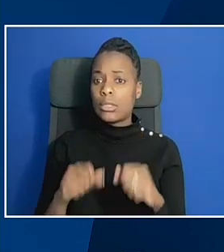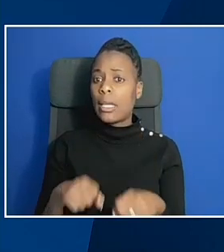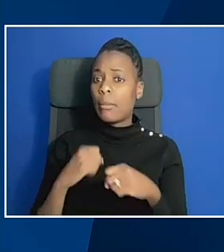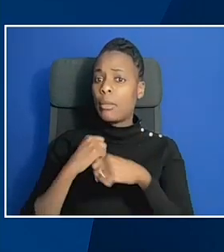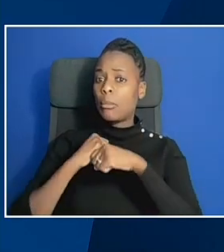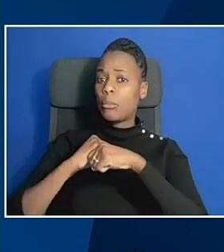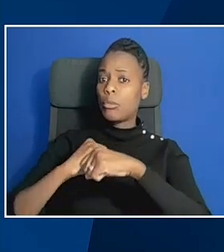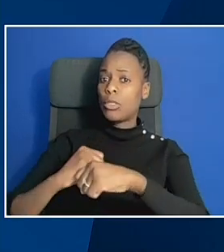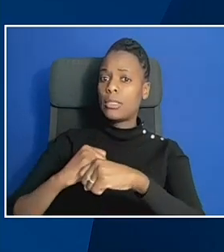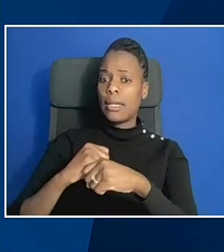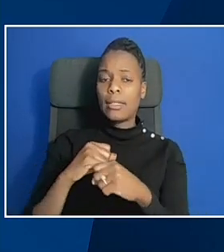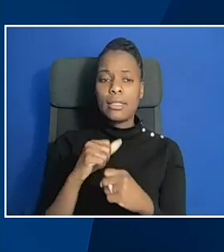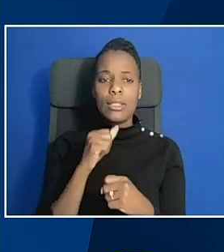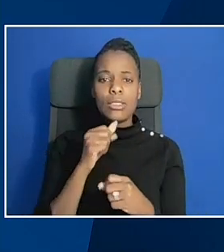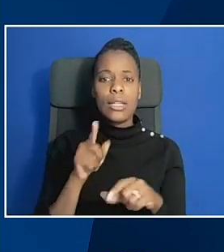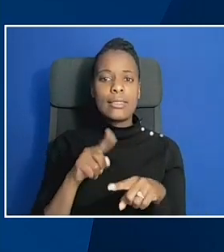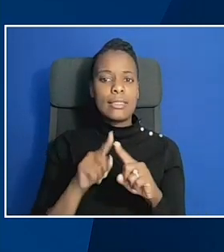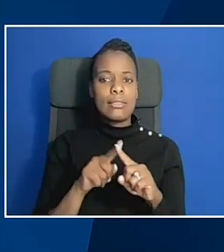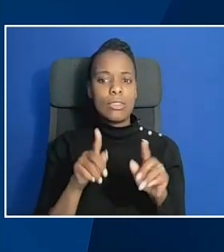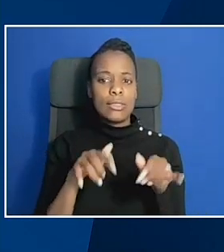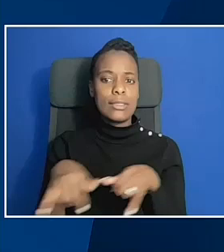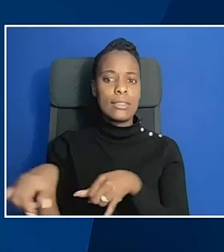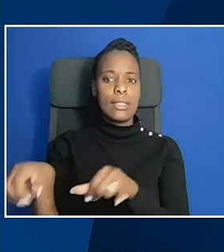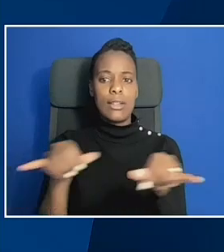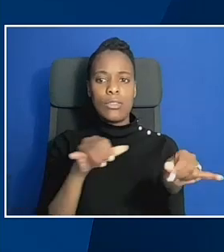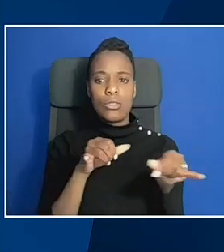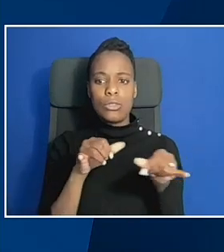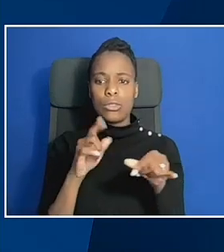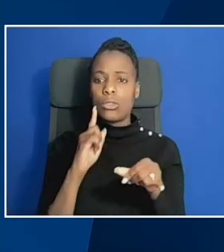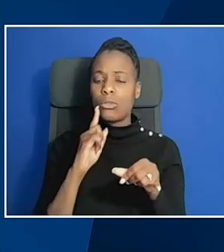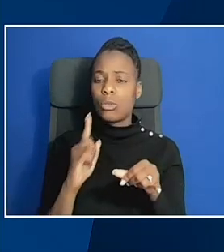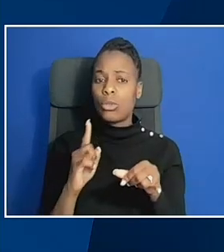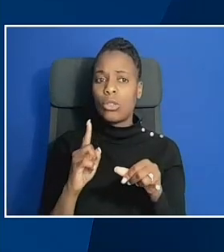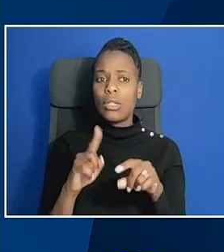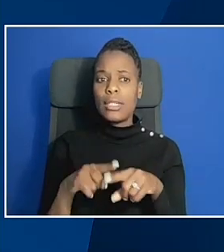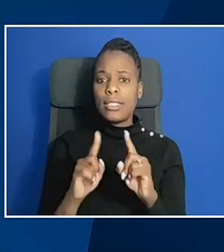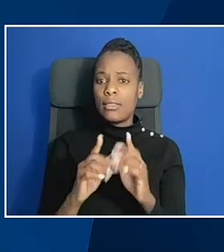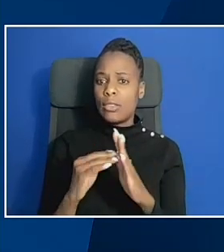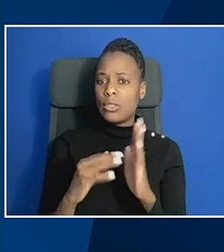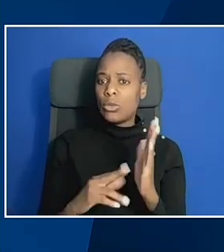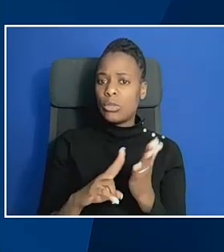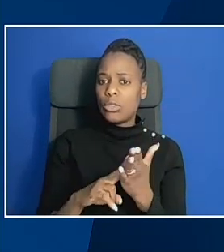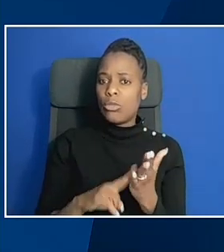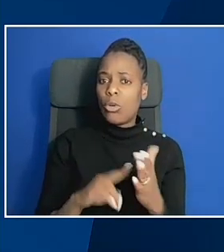that there's not different standards that apply to different, you know, students enrolled in online programs.